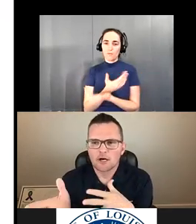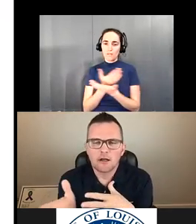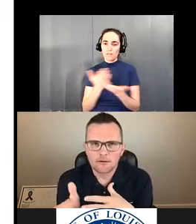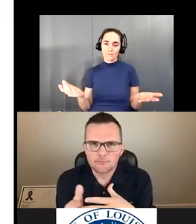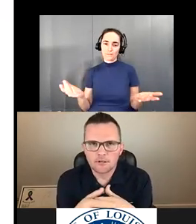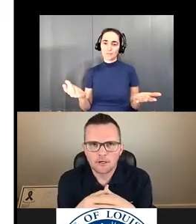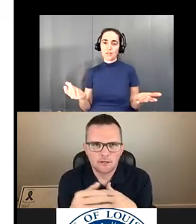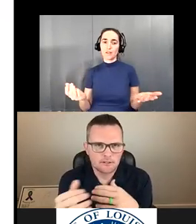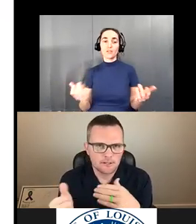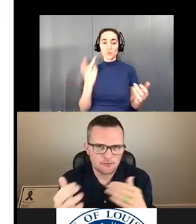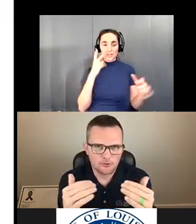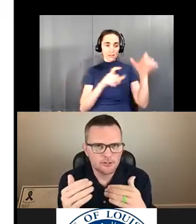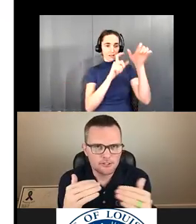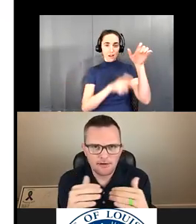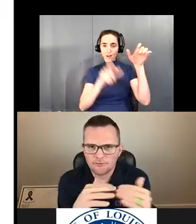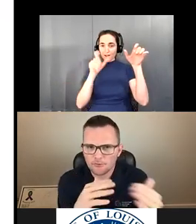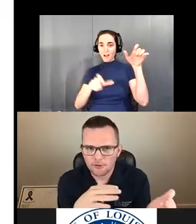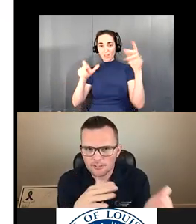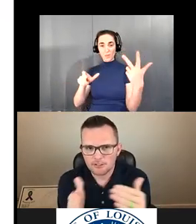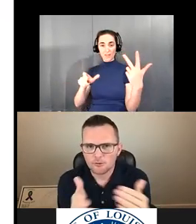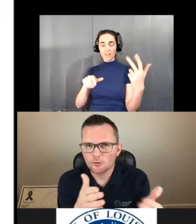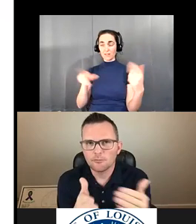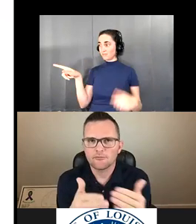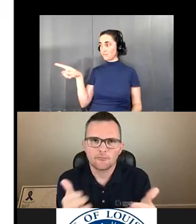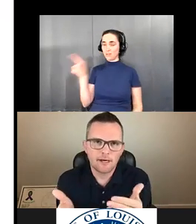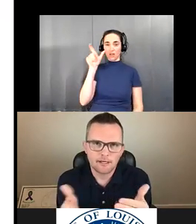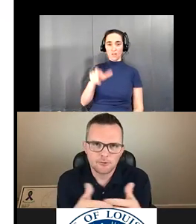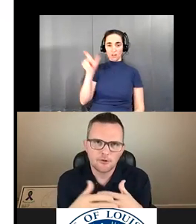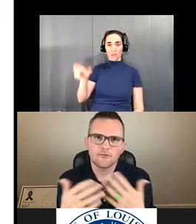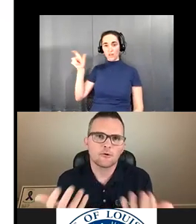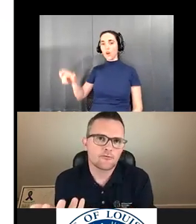columns. It's really the same for police as it would be for medics we don't ever want